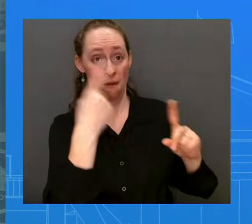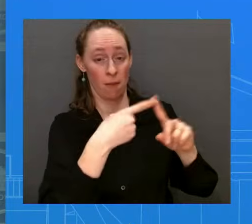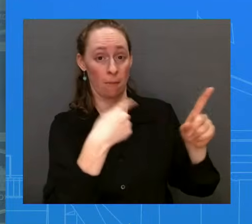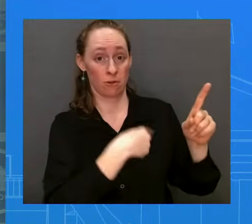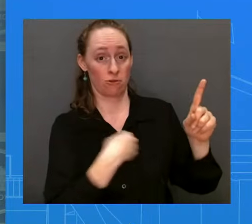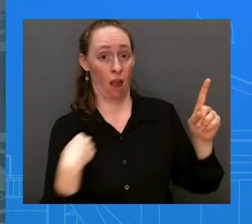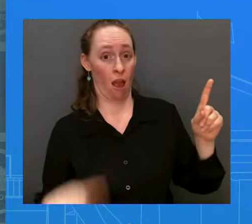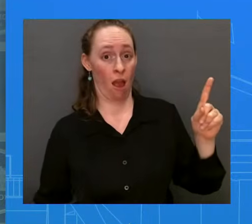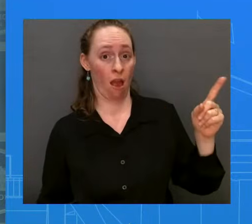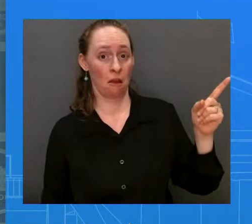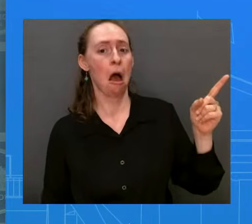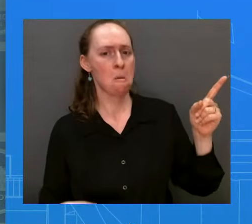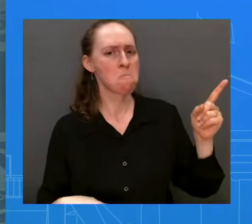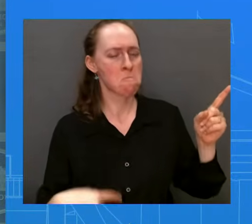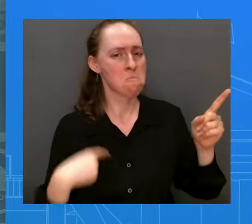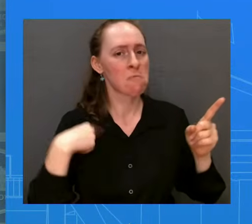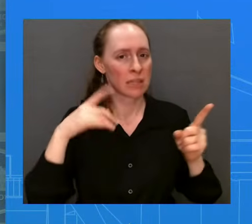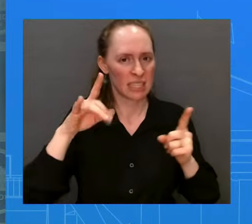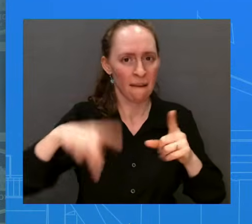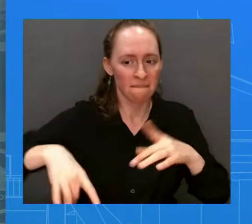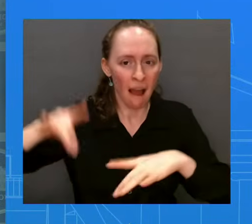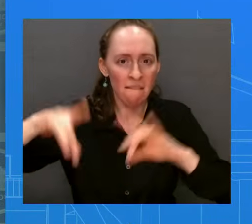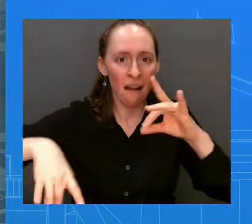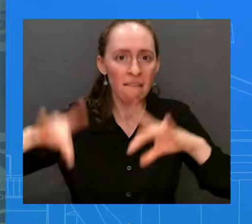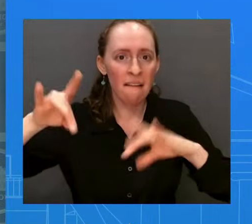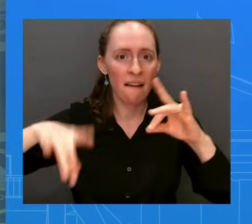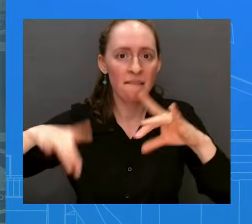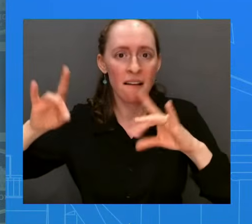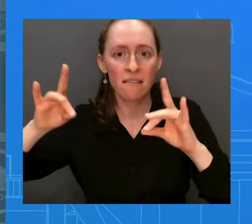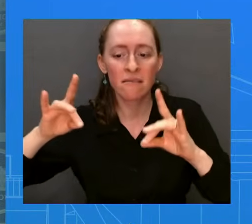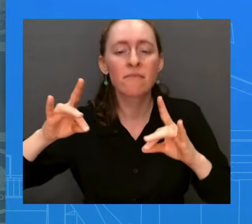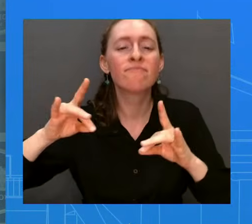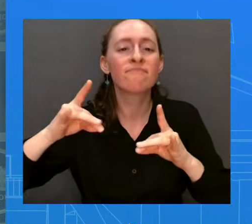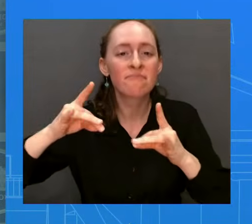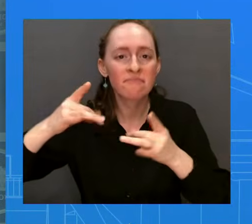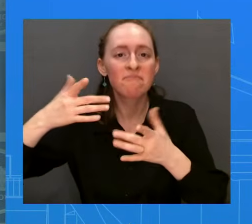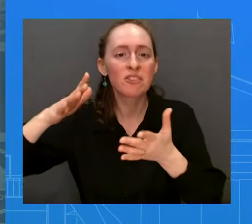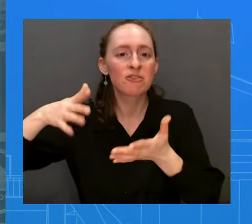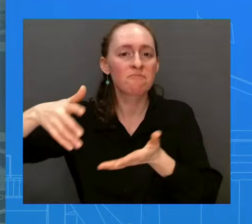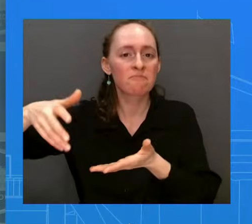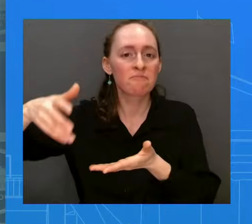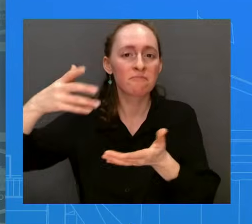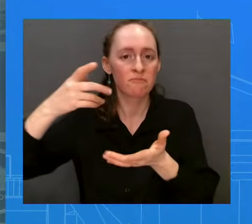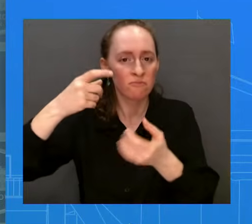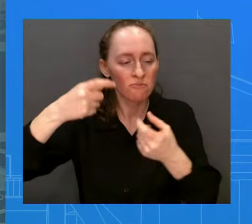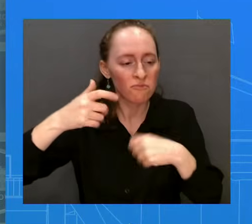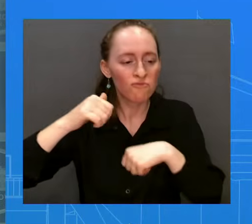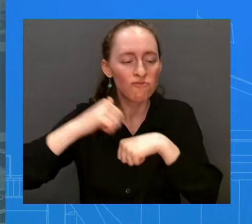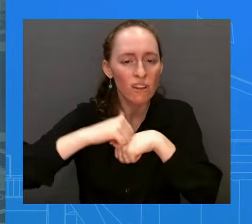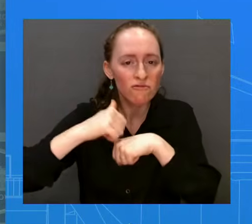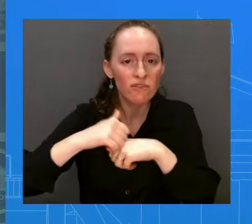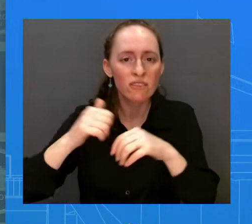and even some of the structure from the bottom of the Atlantic. And that will also tell us a lot. And we are -- we're learning from it right now. (Cross-talk)